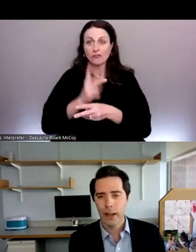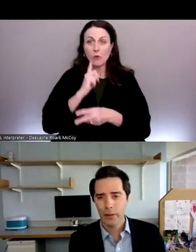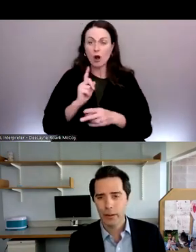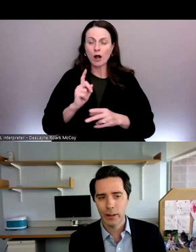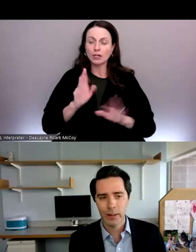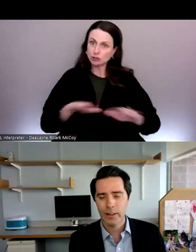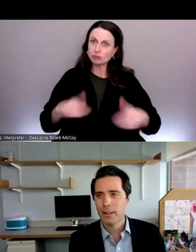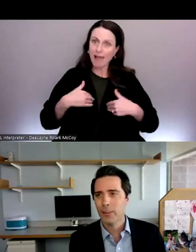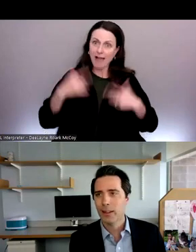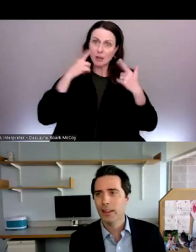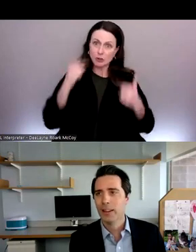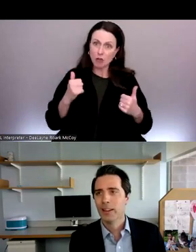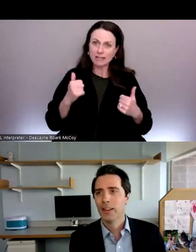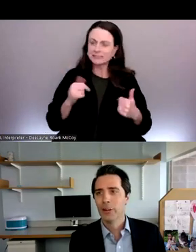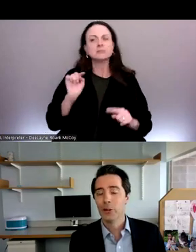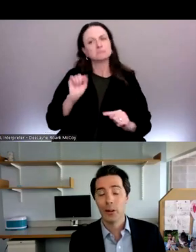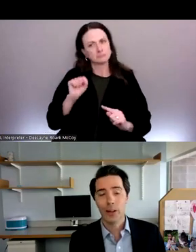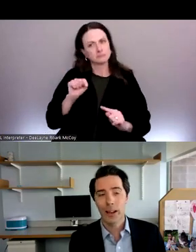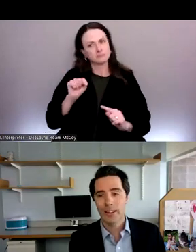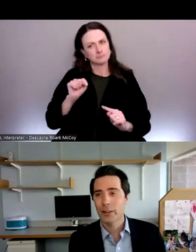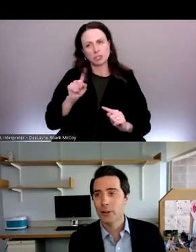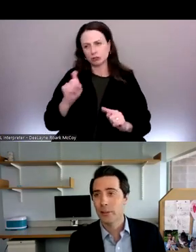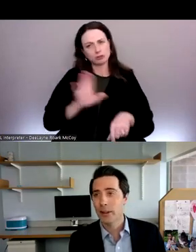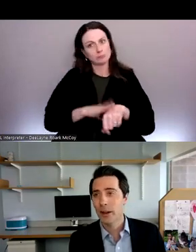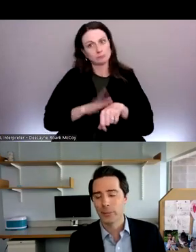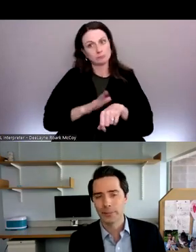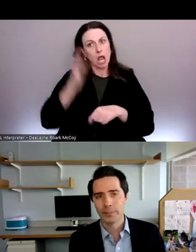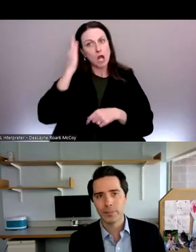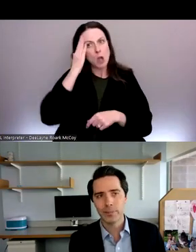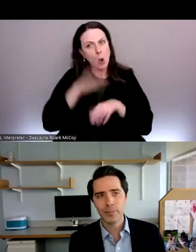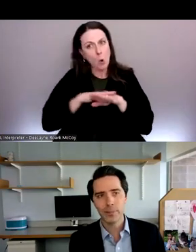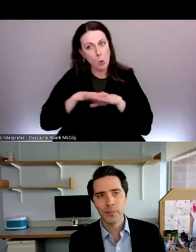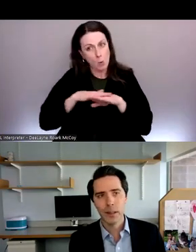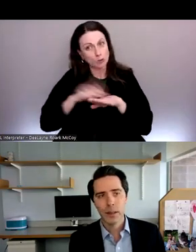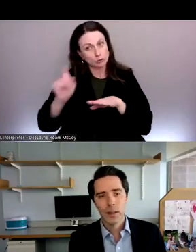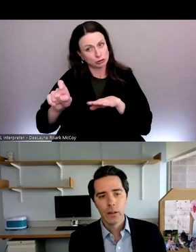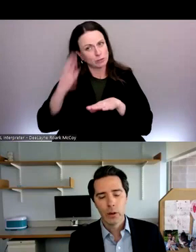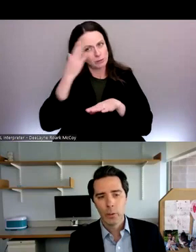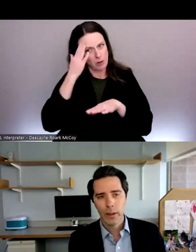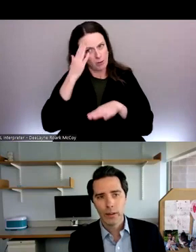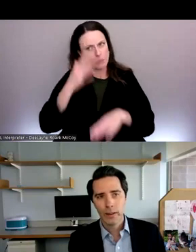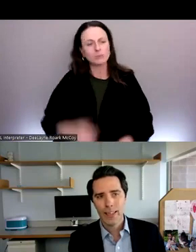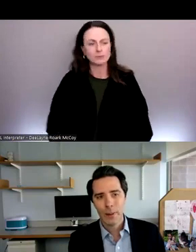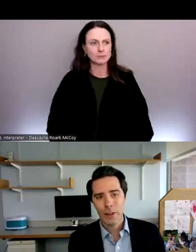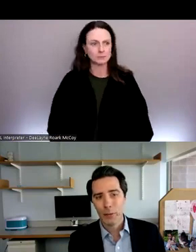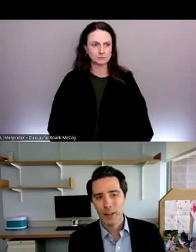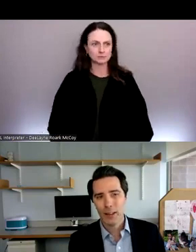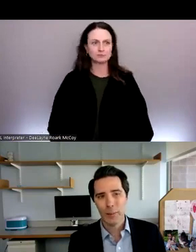that have hearing loss this is something that you should all at least know something about